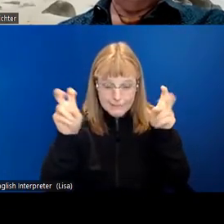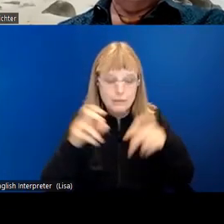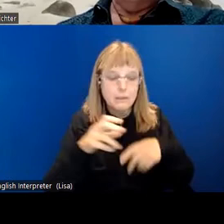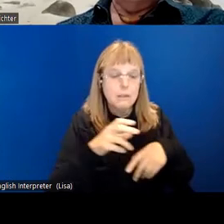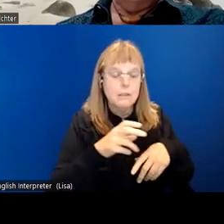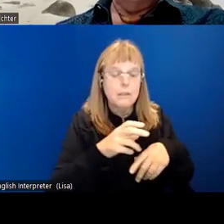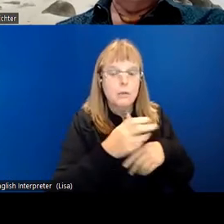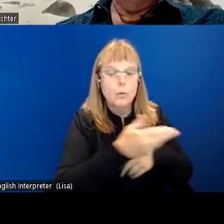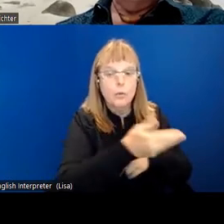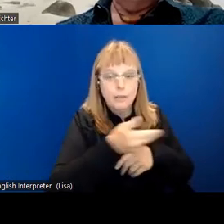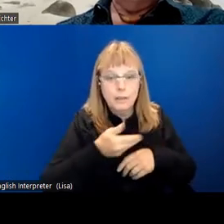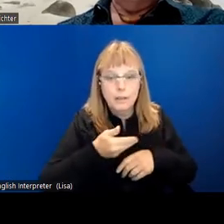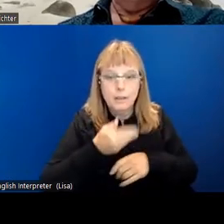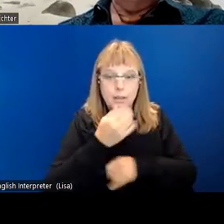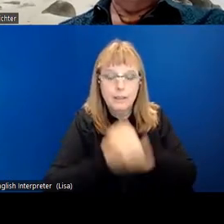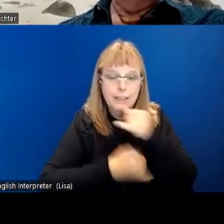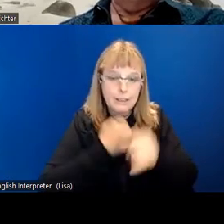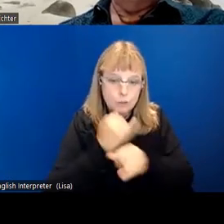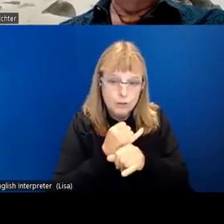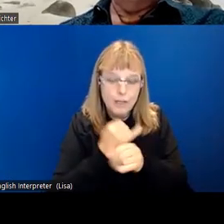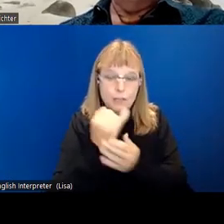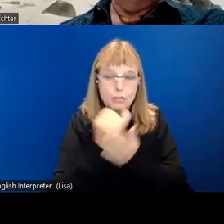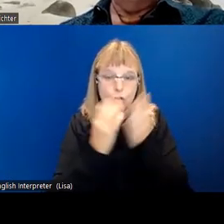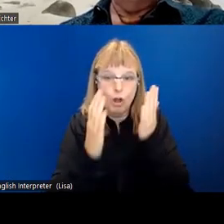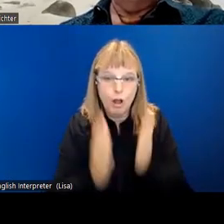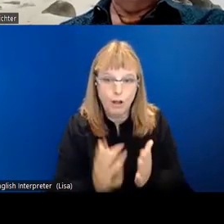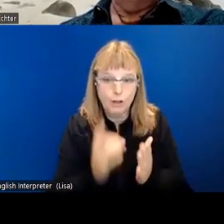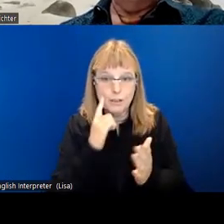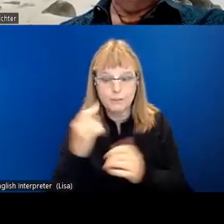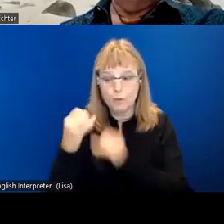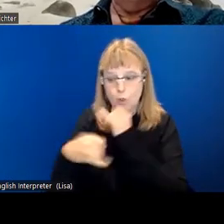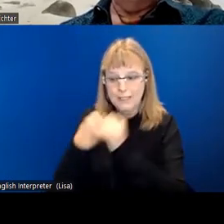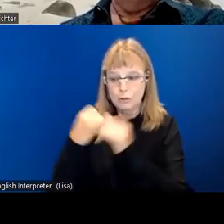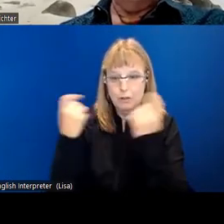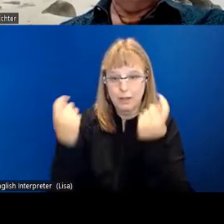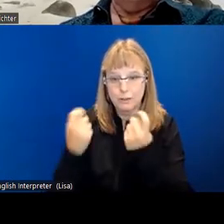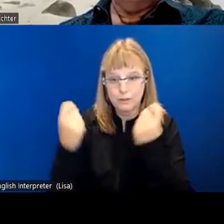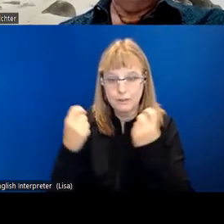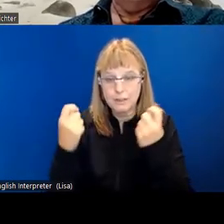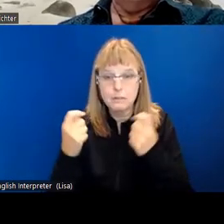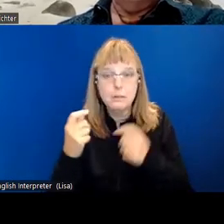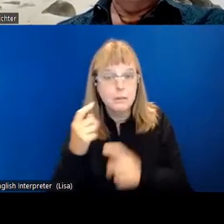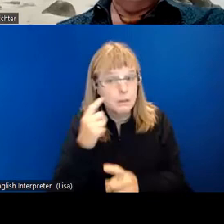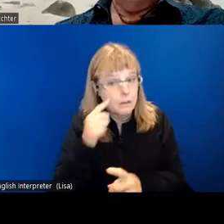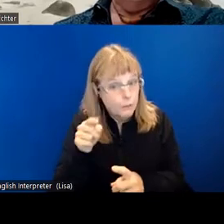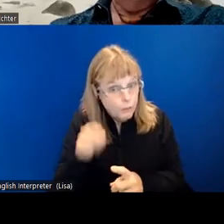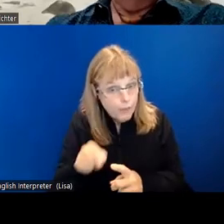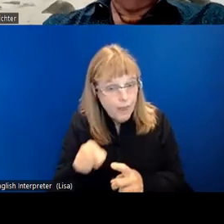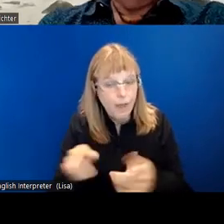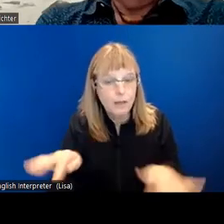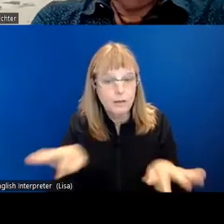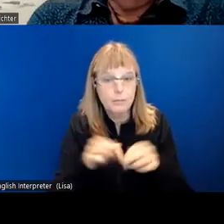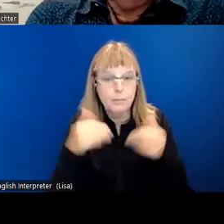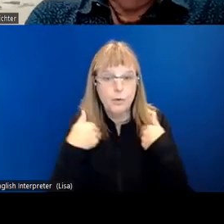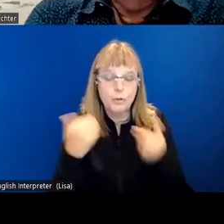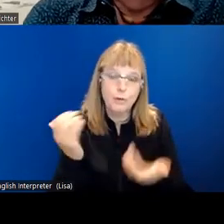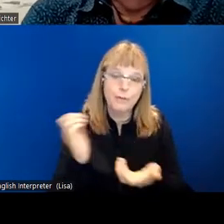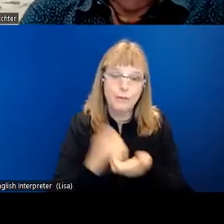for our international festival. And for those, it's been really essential to have other partners in that. I want to shout out some people in the room.